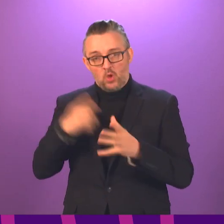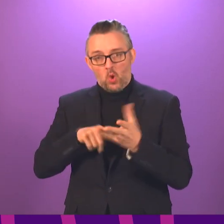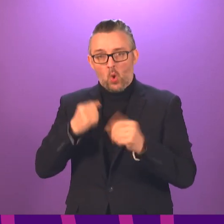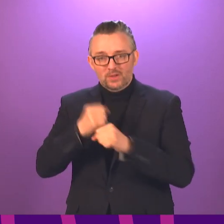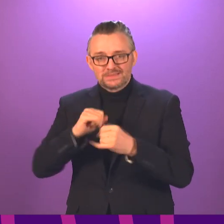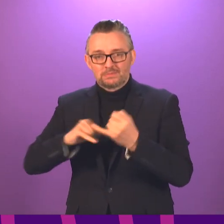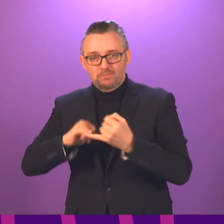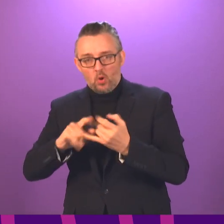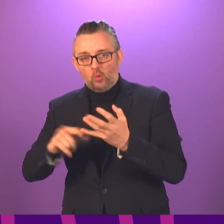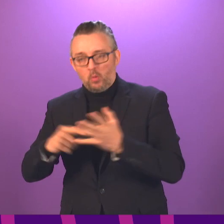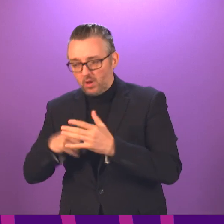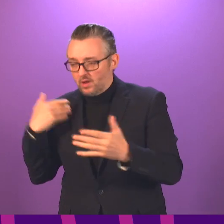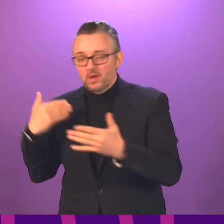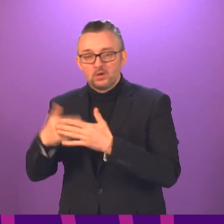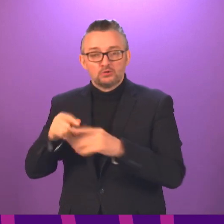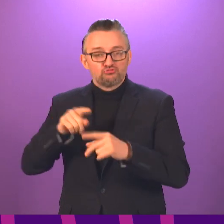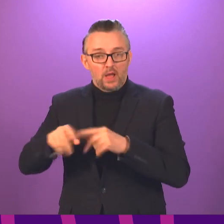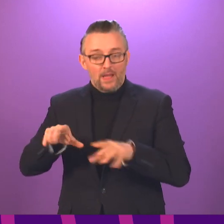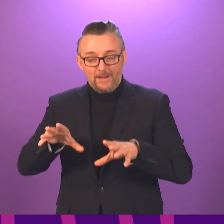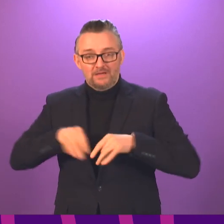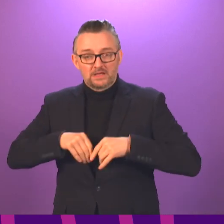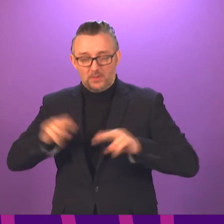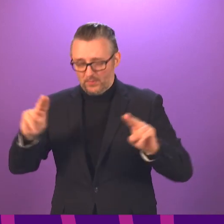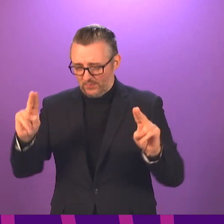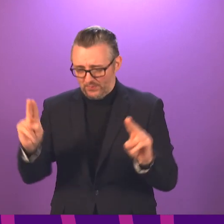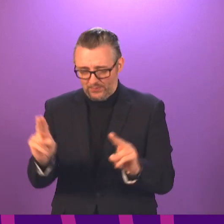is to get the prevalence of the virus as low as possible so that as much normality in schools